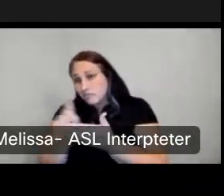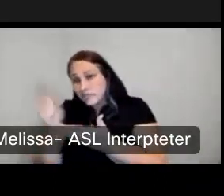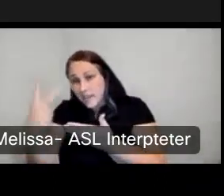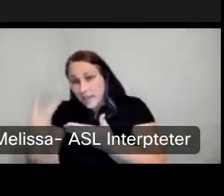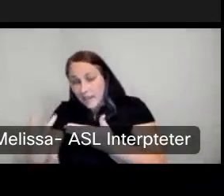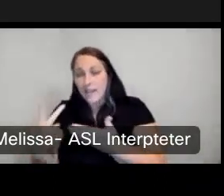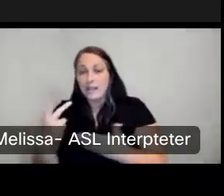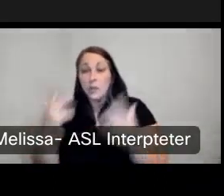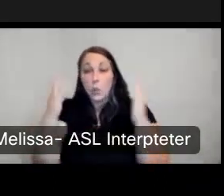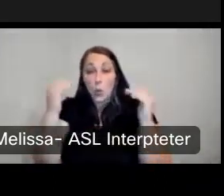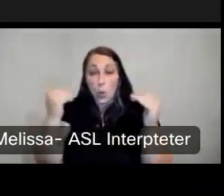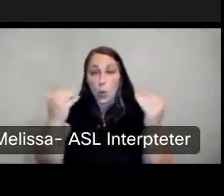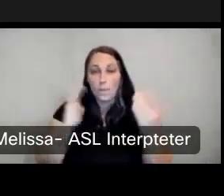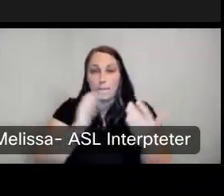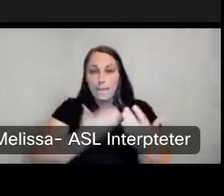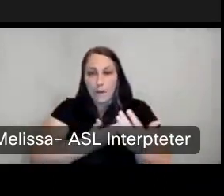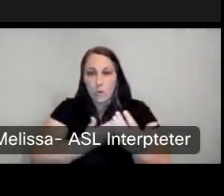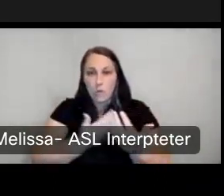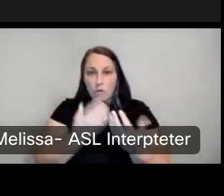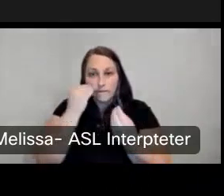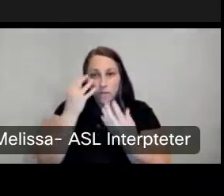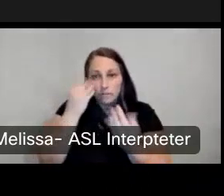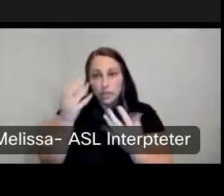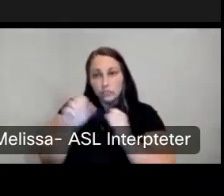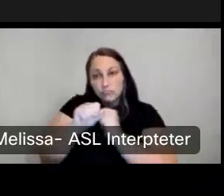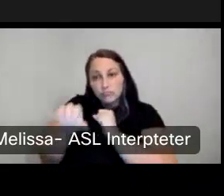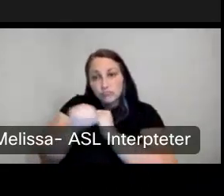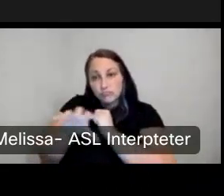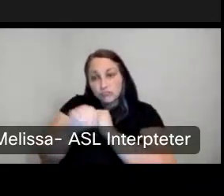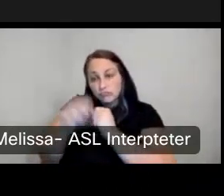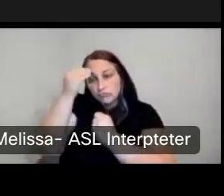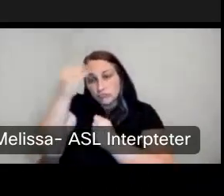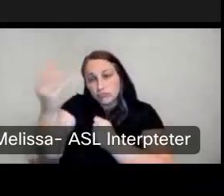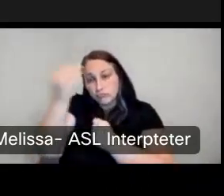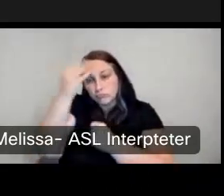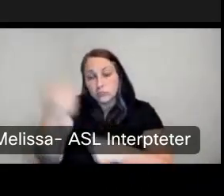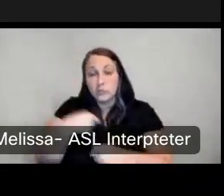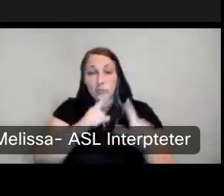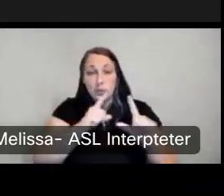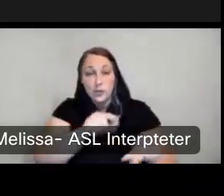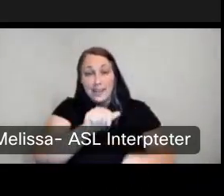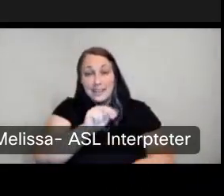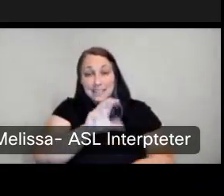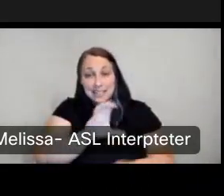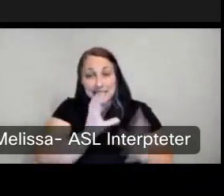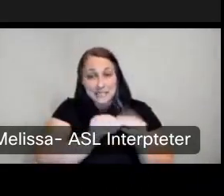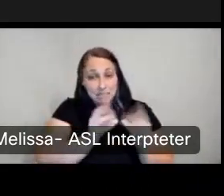share the information we've been attending uh ANC meetings uh in Ward 7 and reaching out to